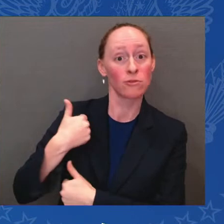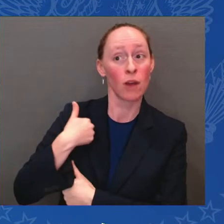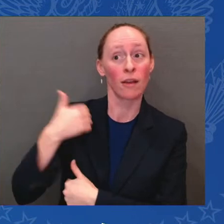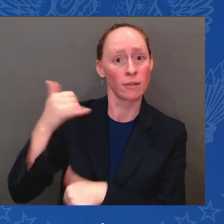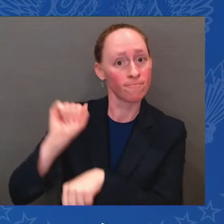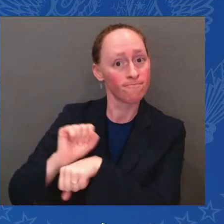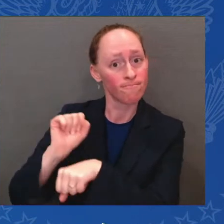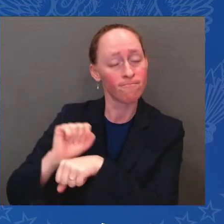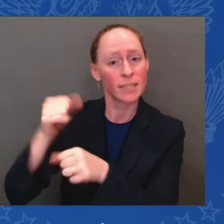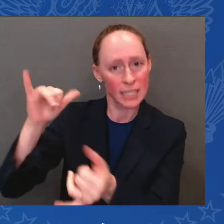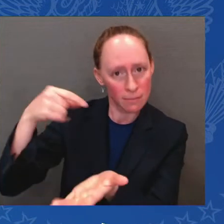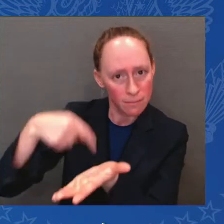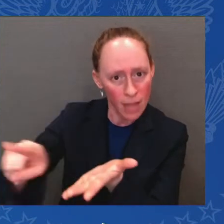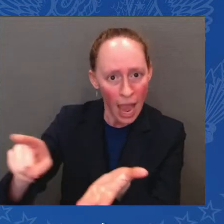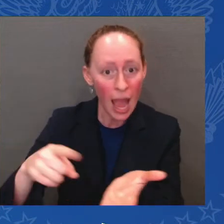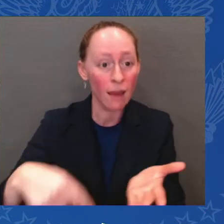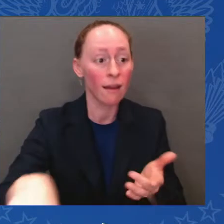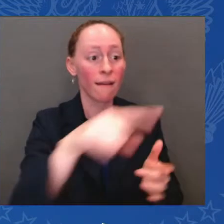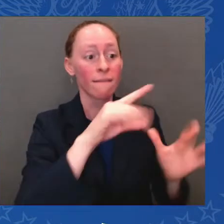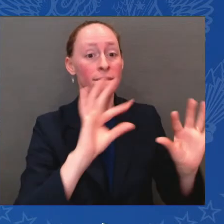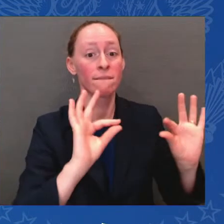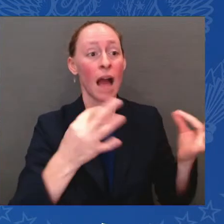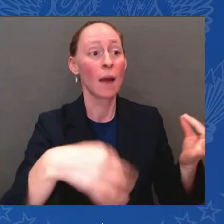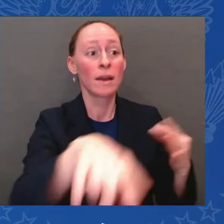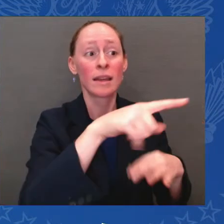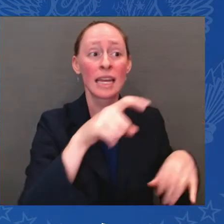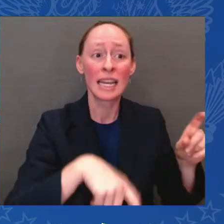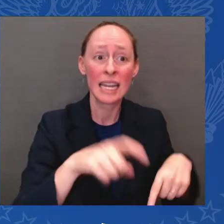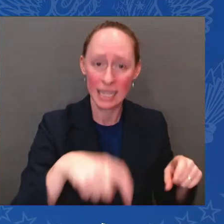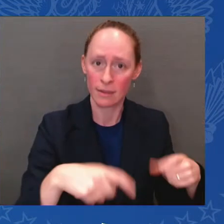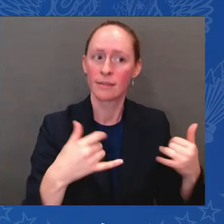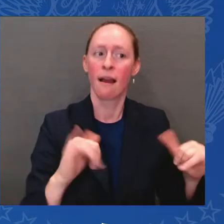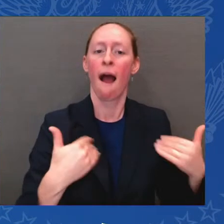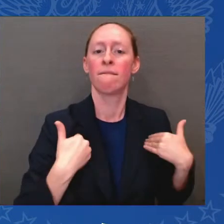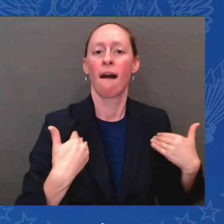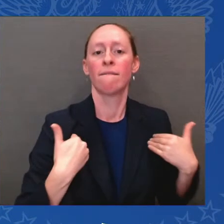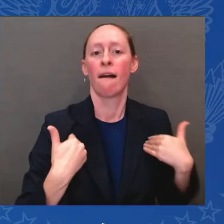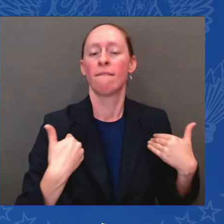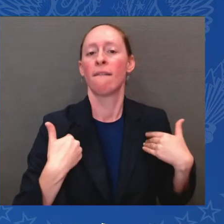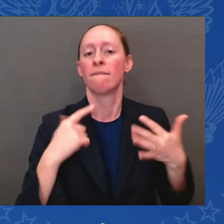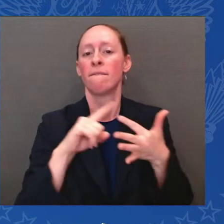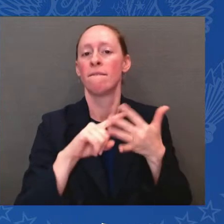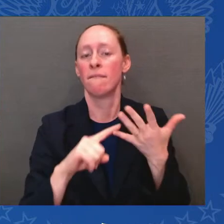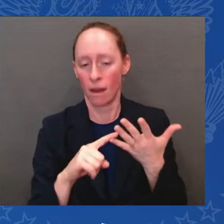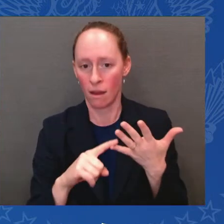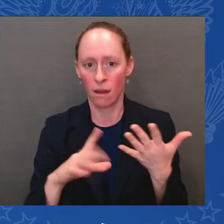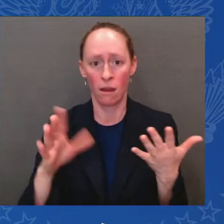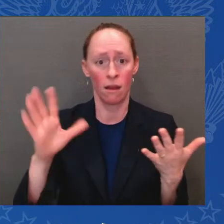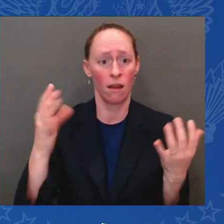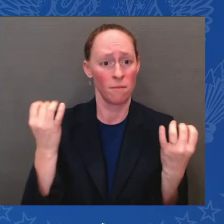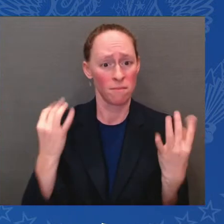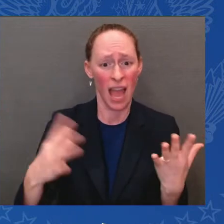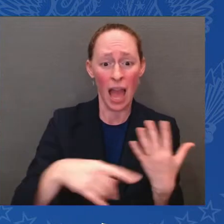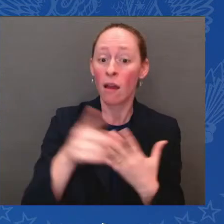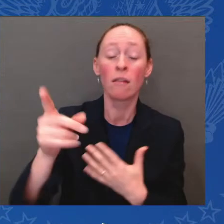tens of thousands of air traffic controllers and transportation security officers are going to stay on the job, get paid --